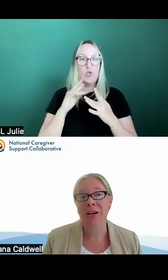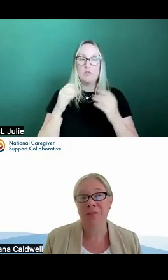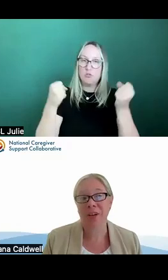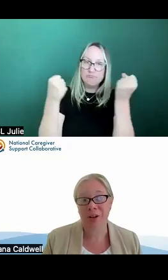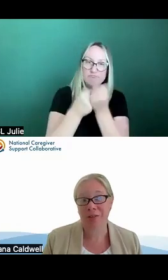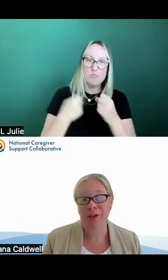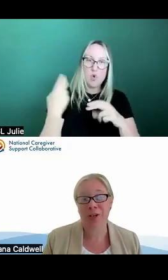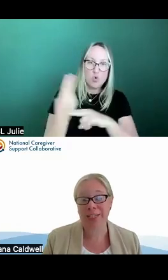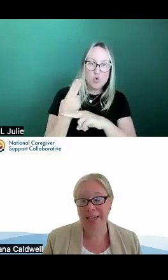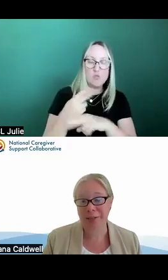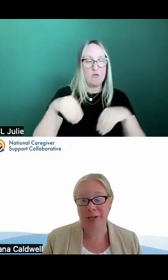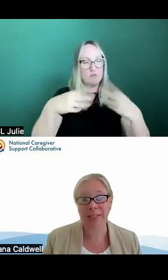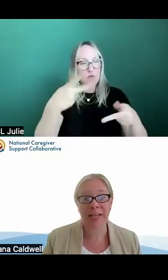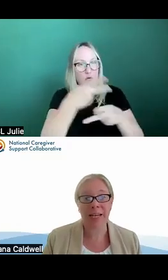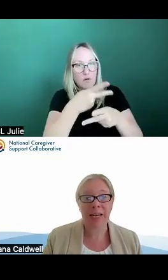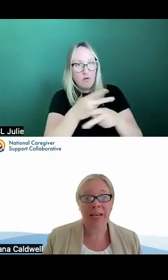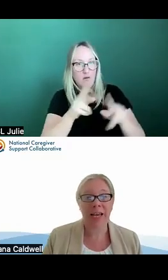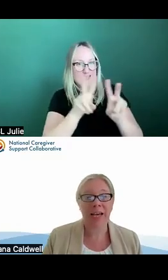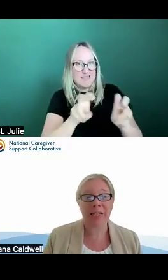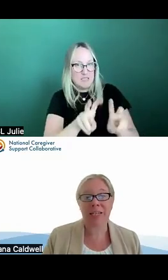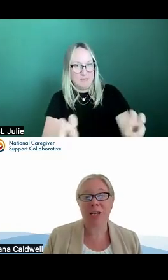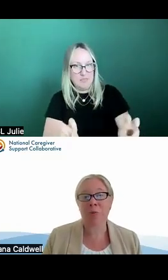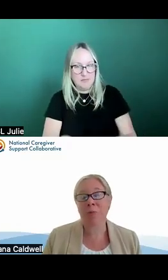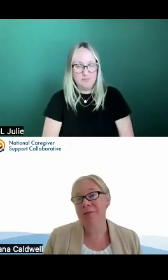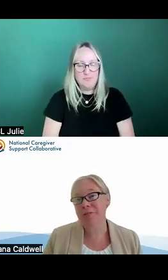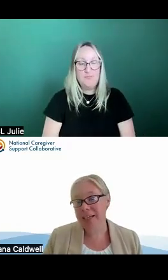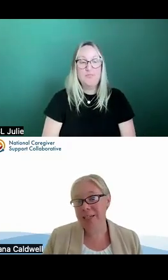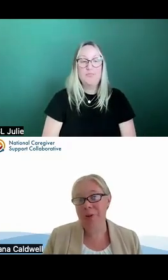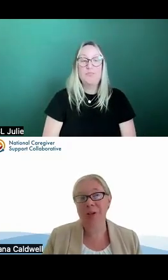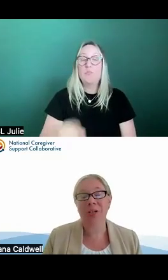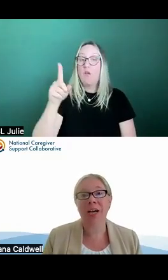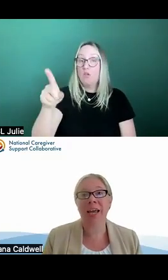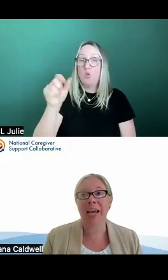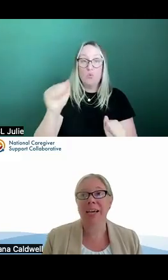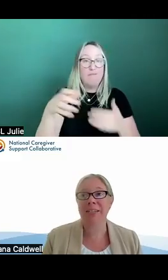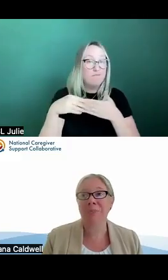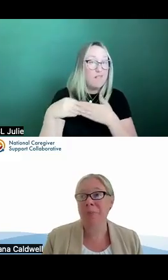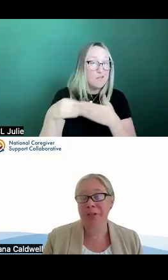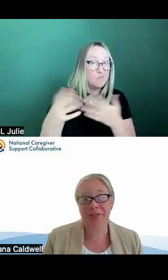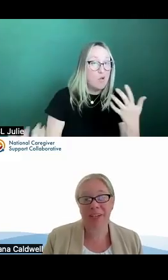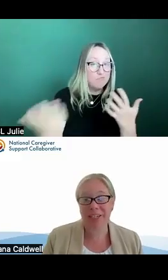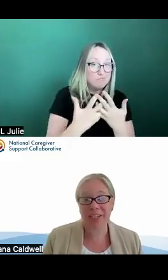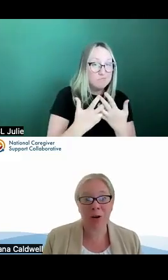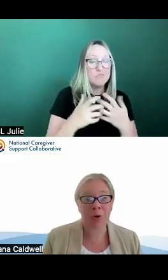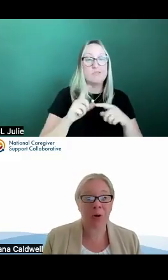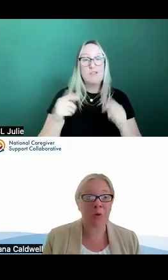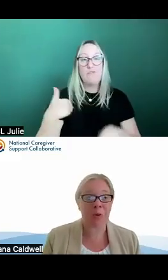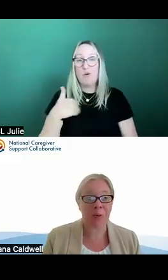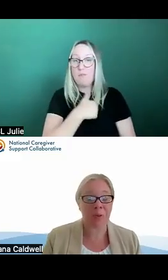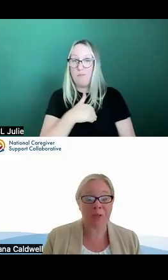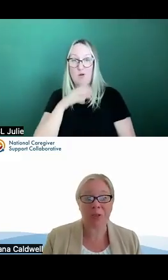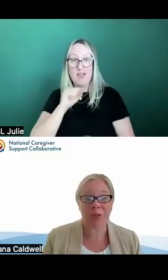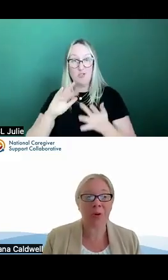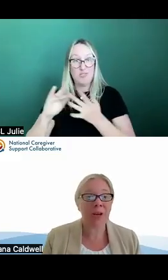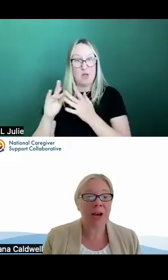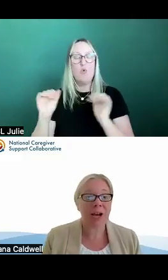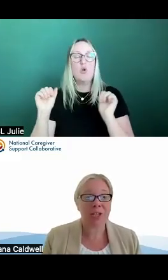of caregiver assessments. It will be flexible and members of the aging network will be able to